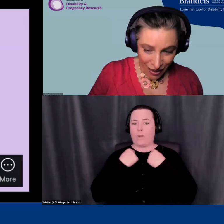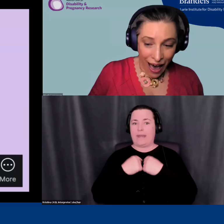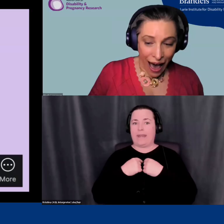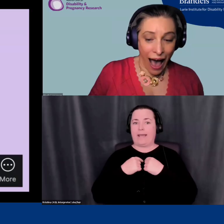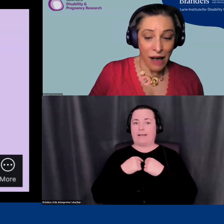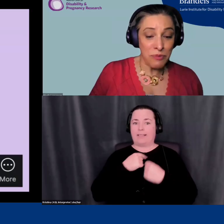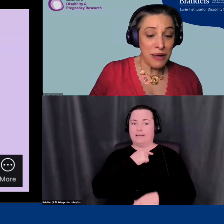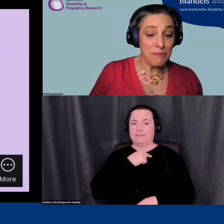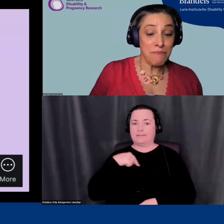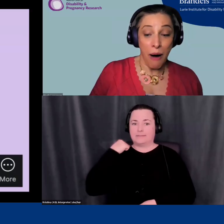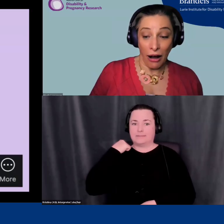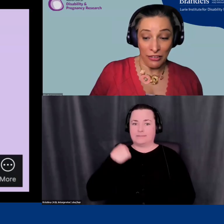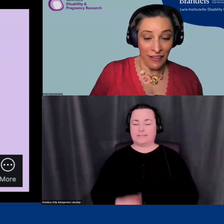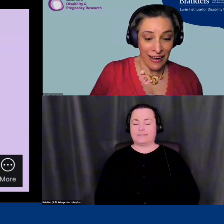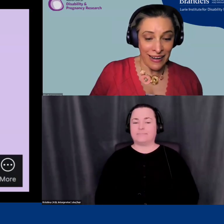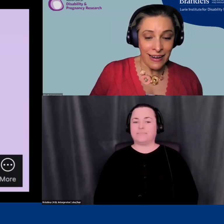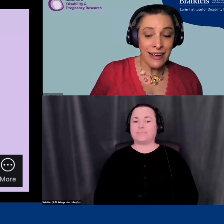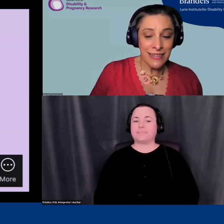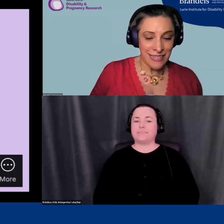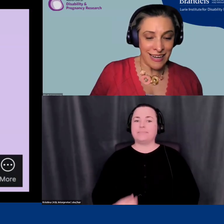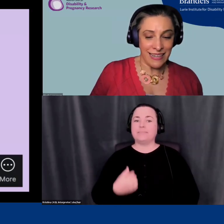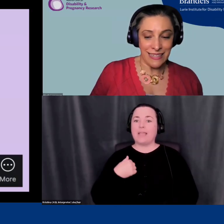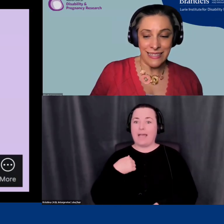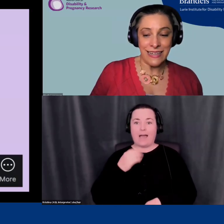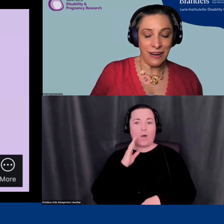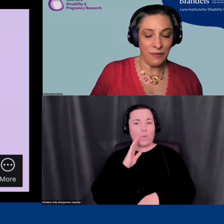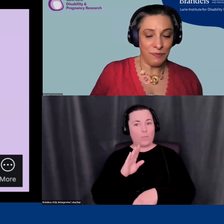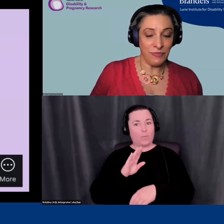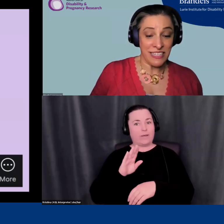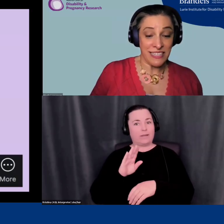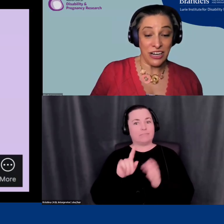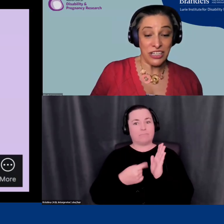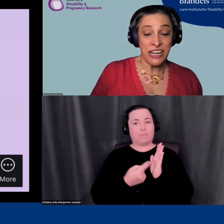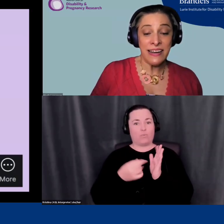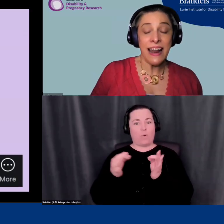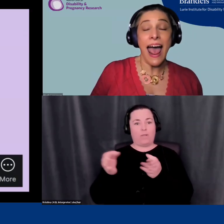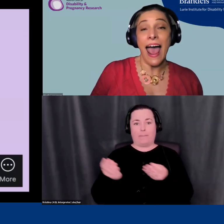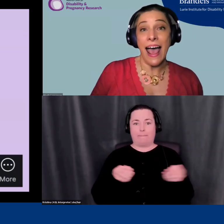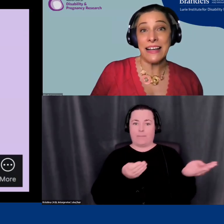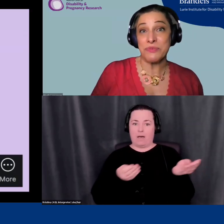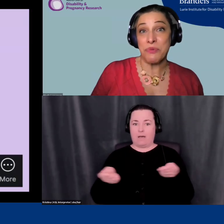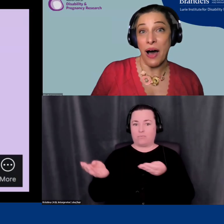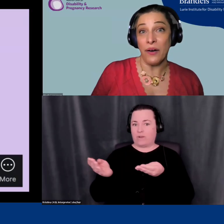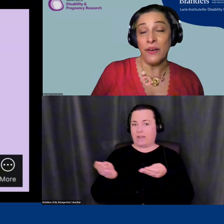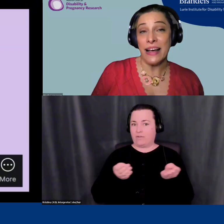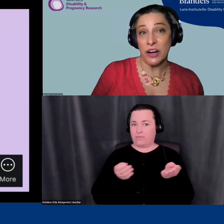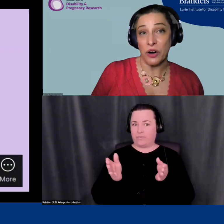I will be moderating today's discussion as well as